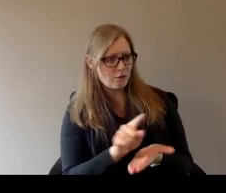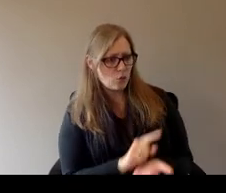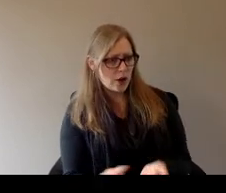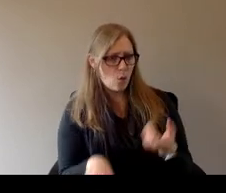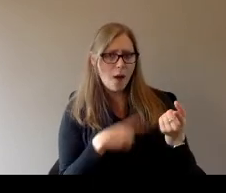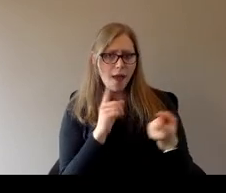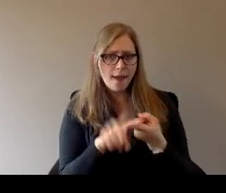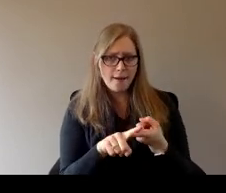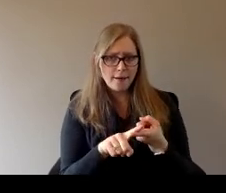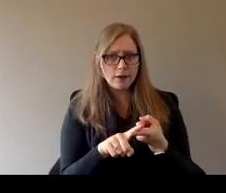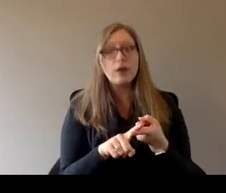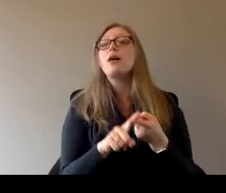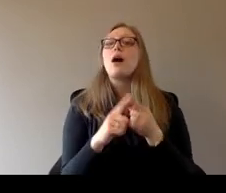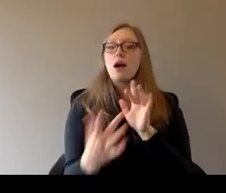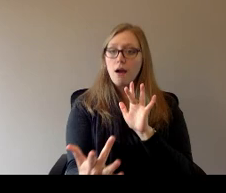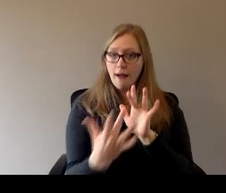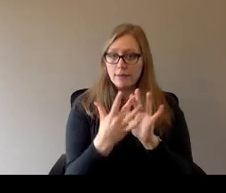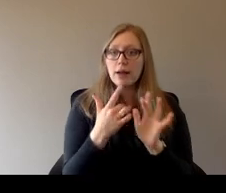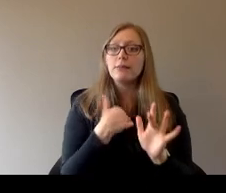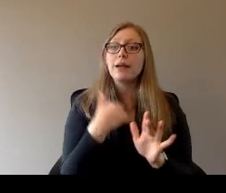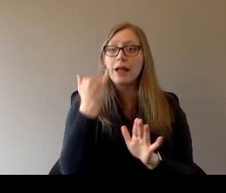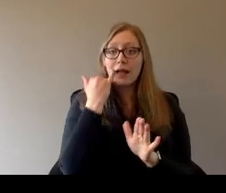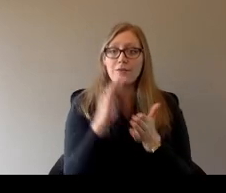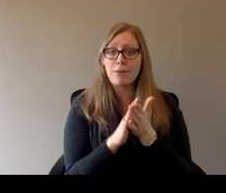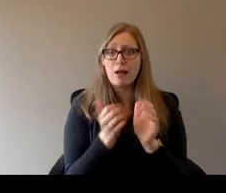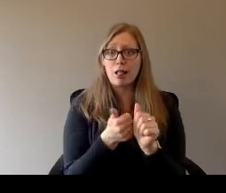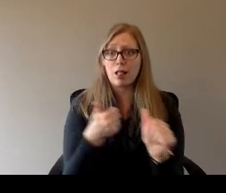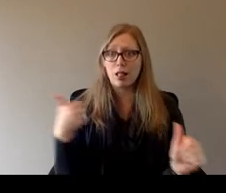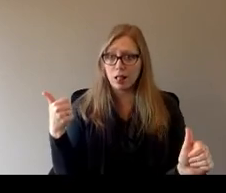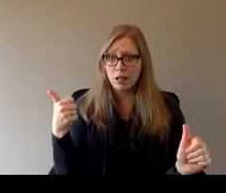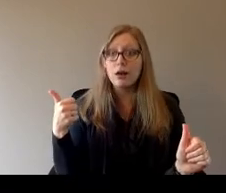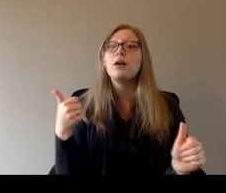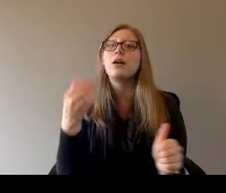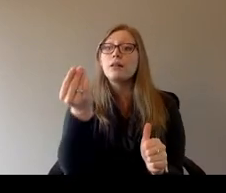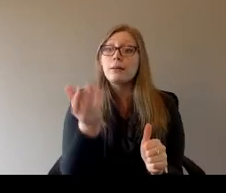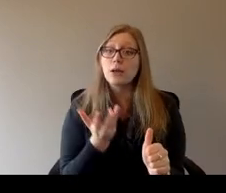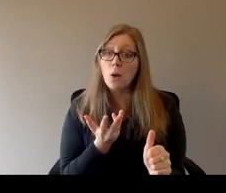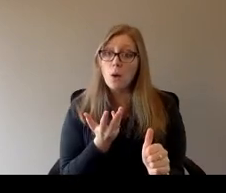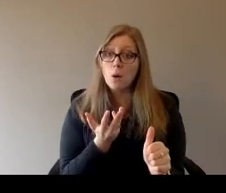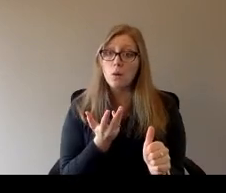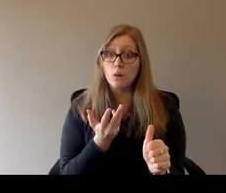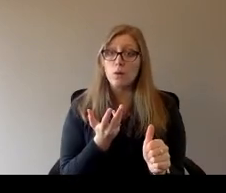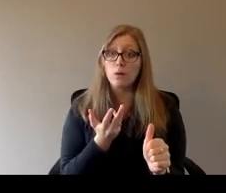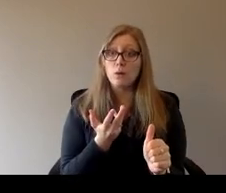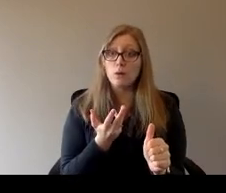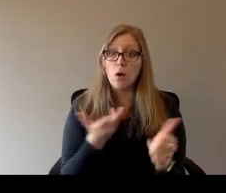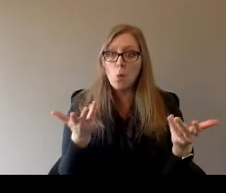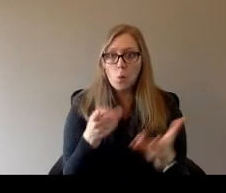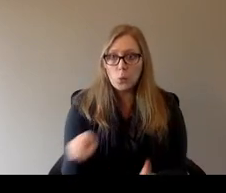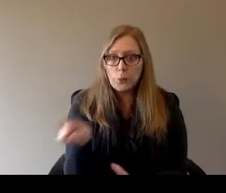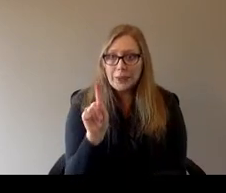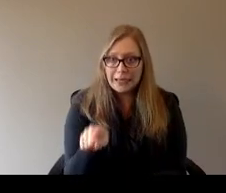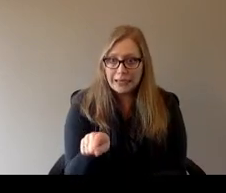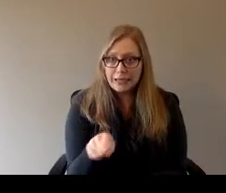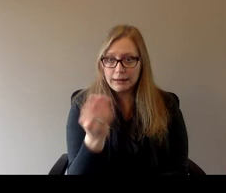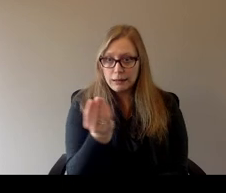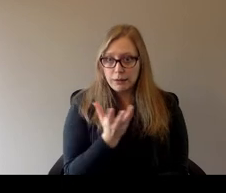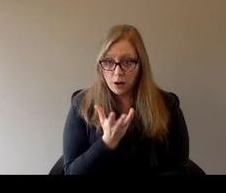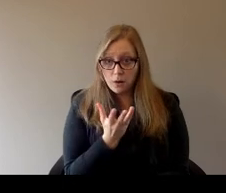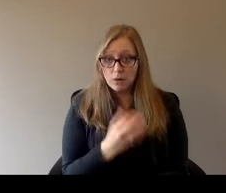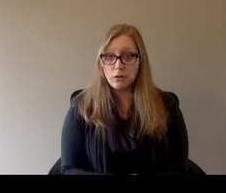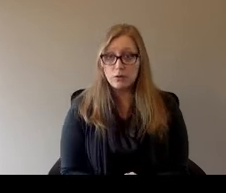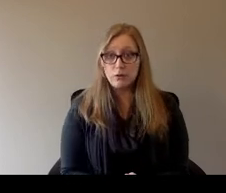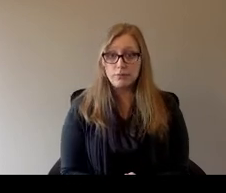And again, reach out if you do get behind and let me know what you need.